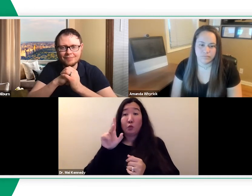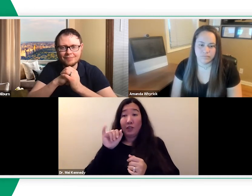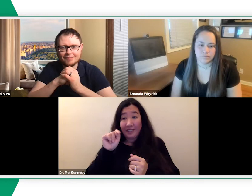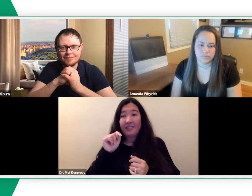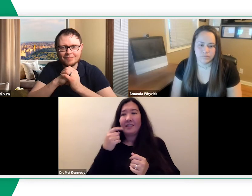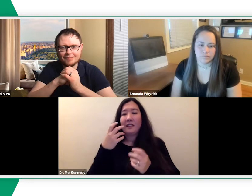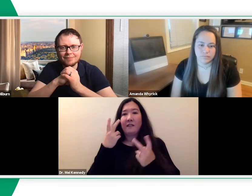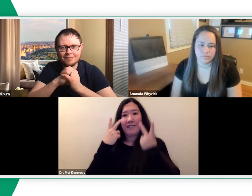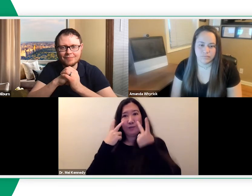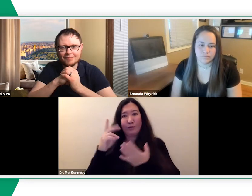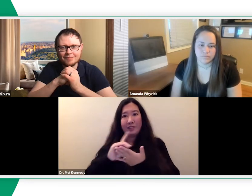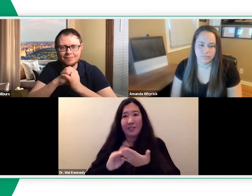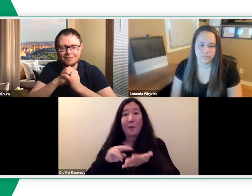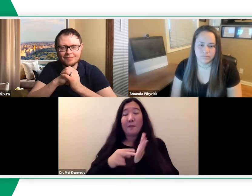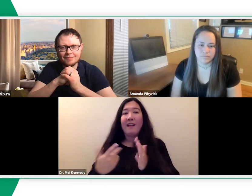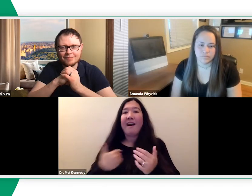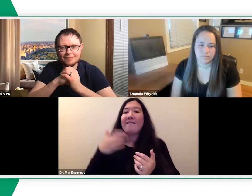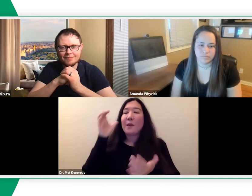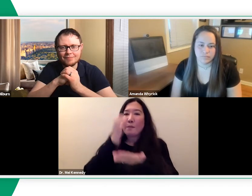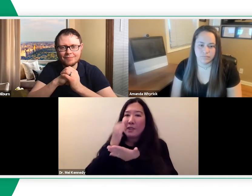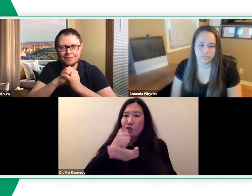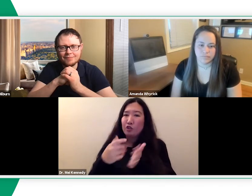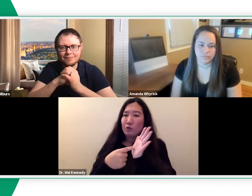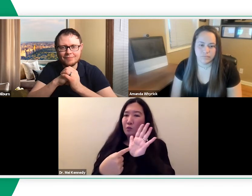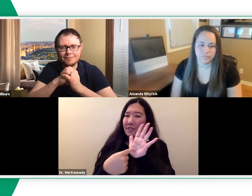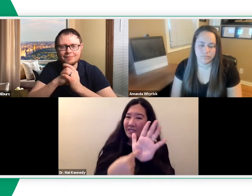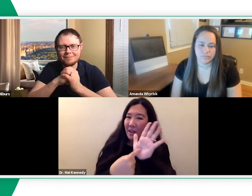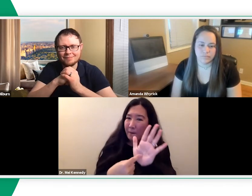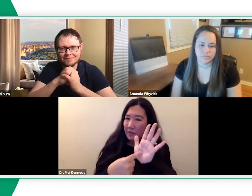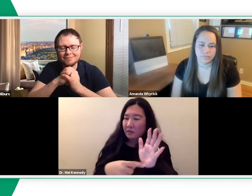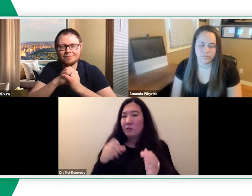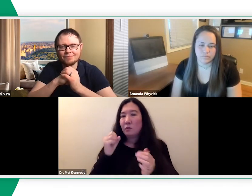week you dive into each of these topics. And this is a visual design, which means that